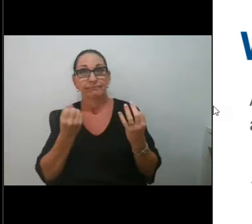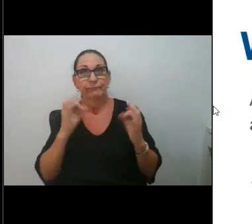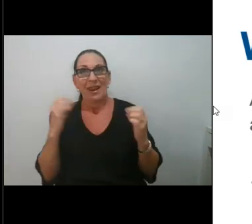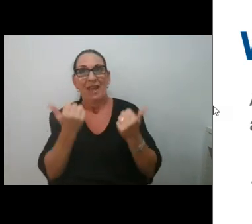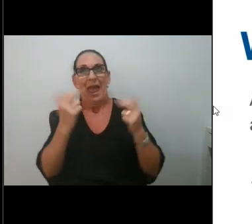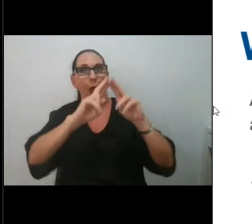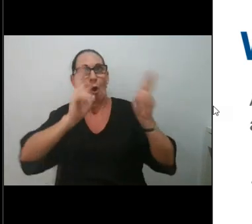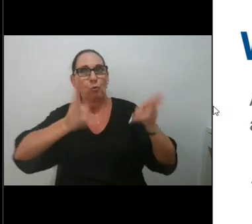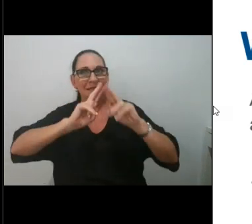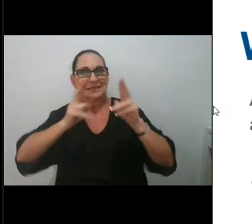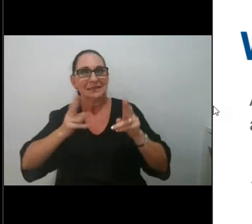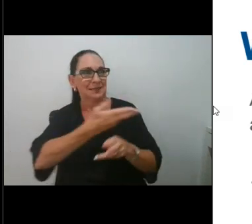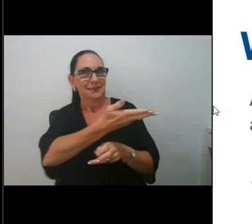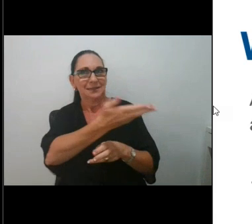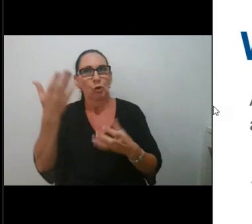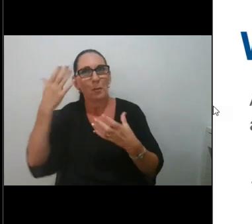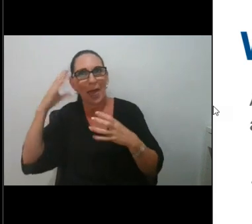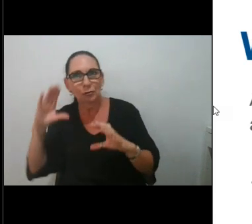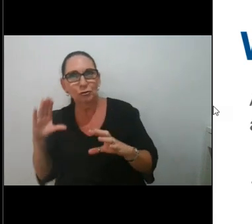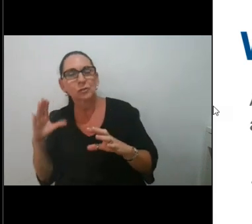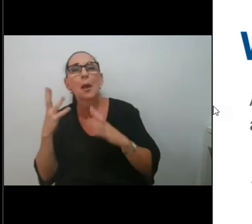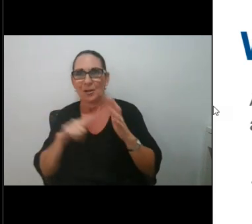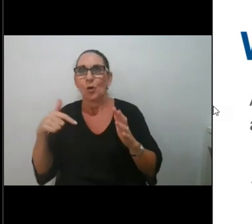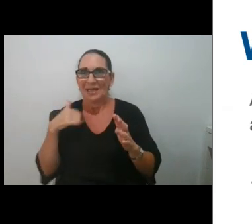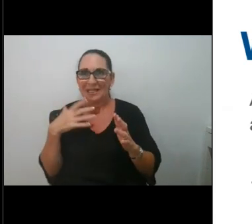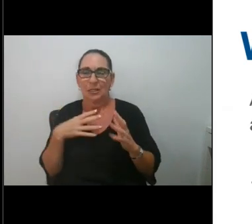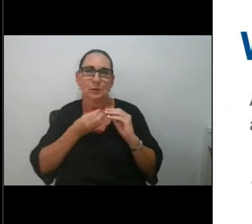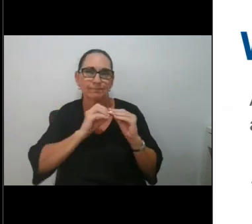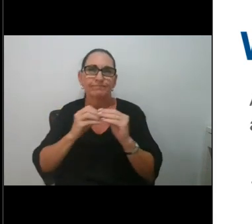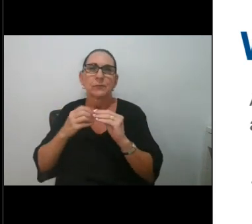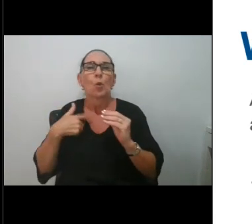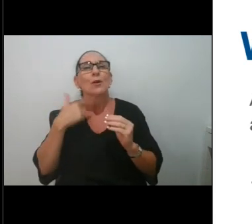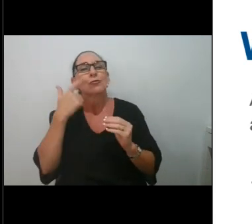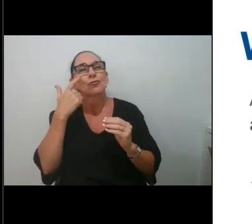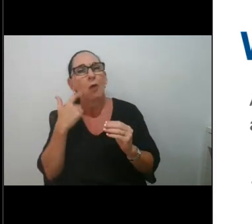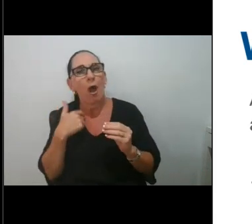factor that needs to be addressed and uh we're trying to work with a lot of non-government